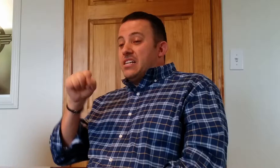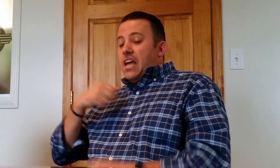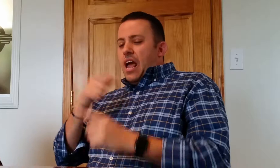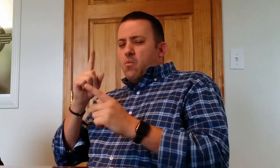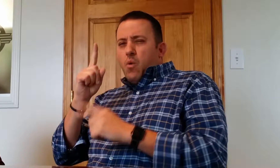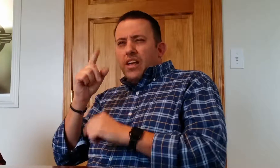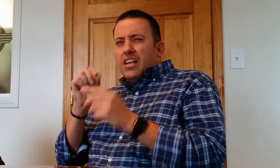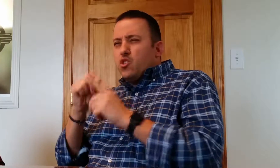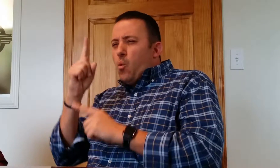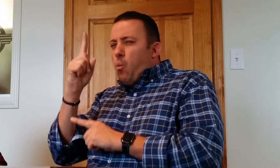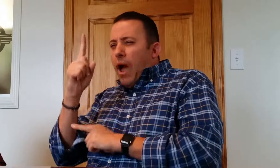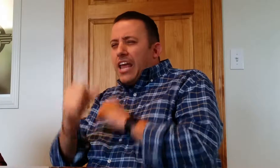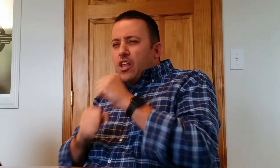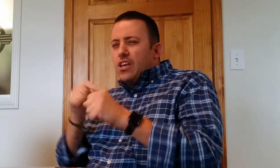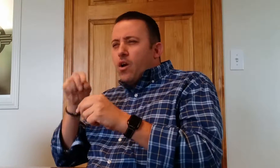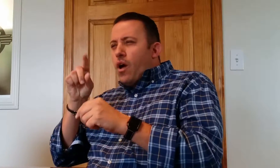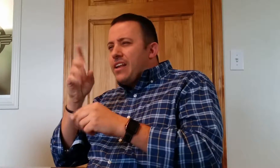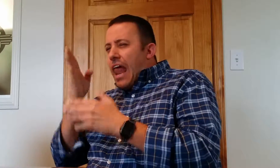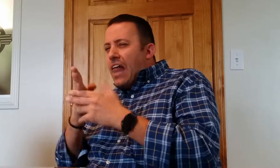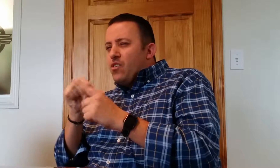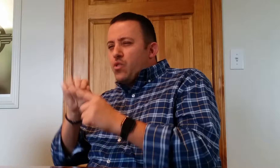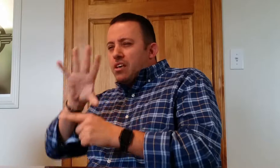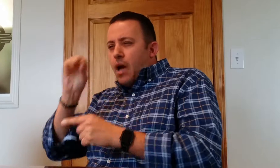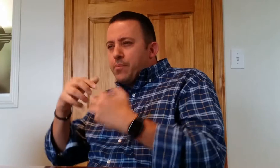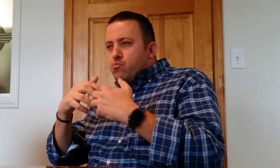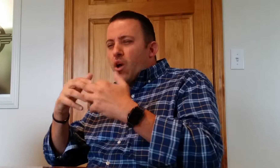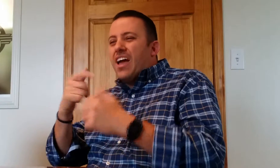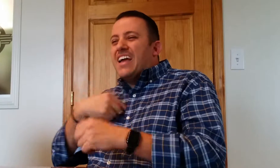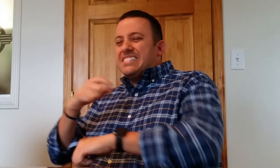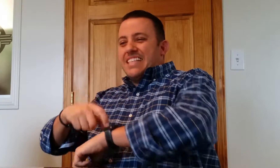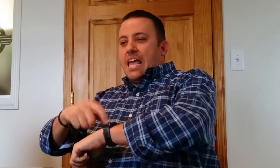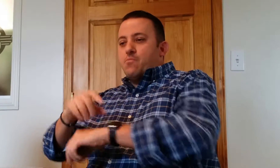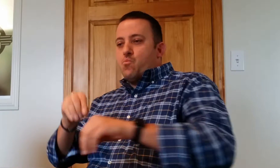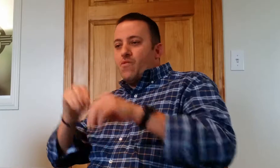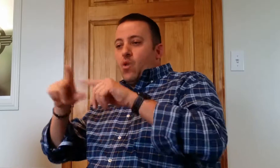Yes, one or one and a half years after we started the company, at that time we moved